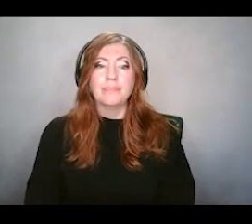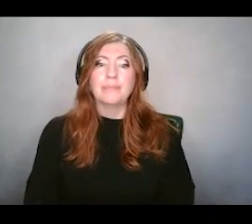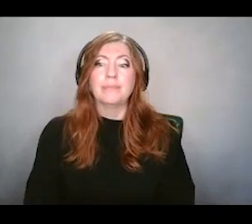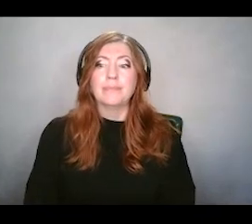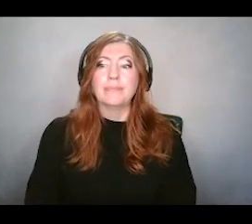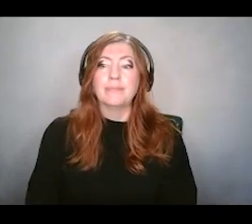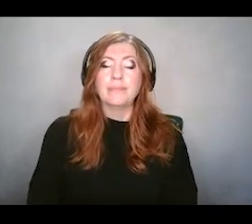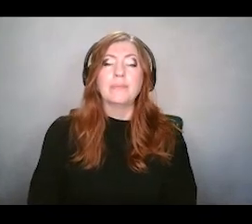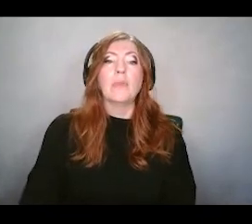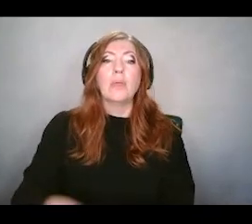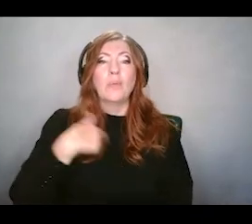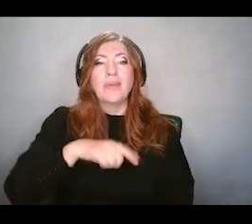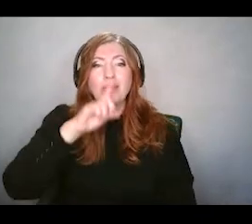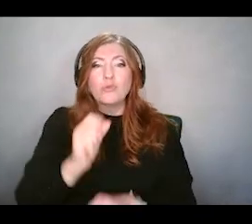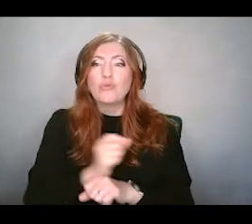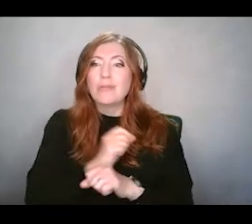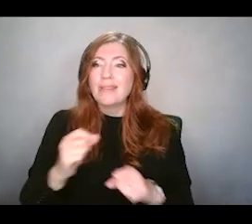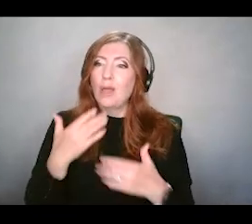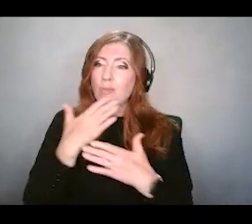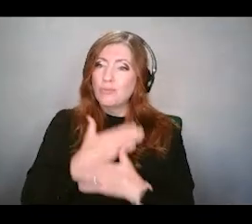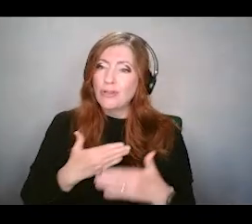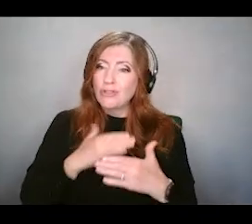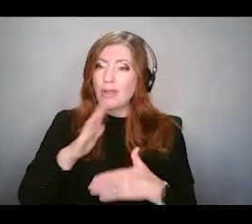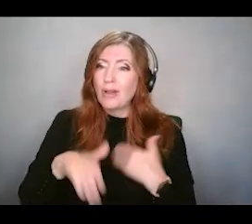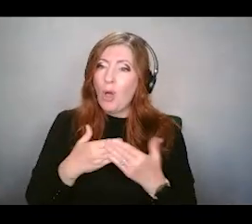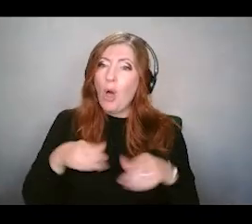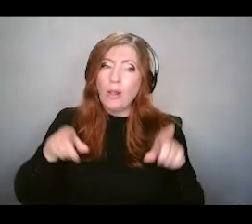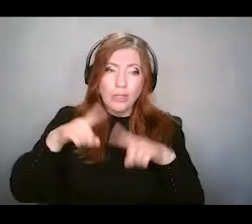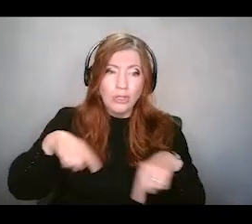We truly appreciate all that you do to support individuals with disabilities,